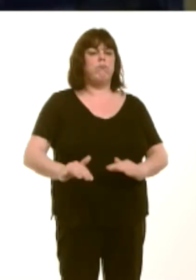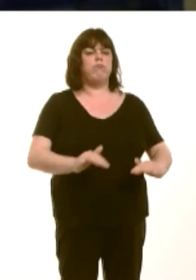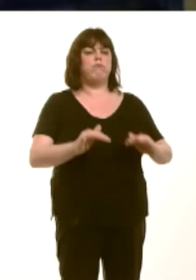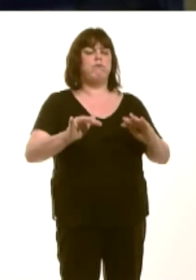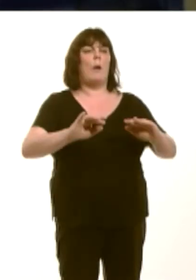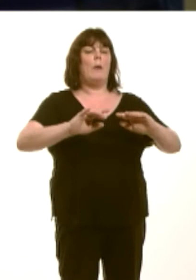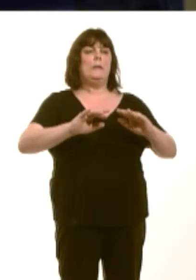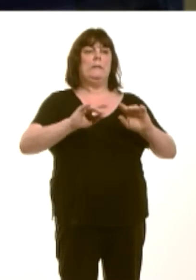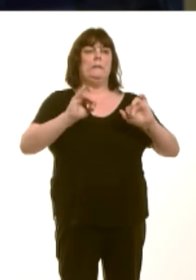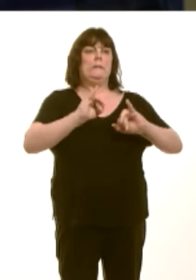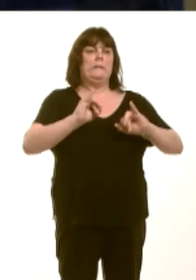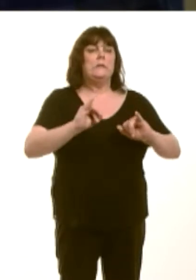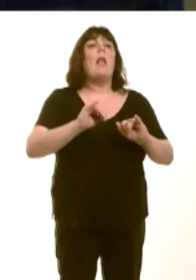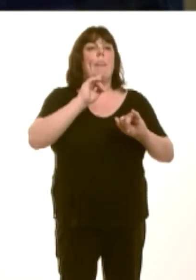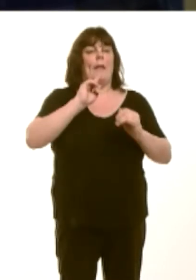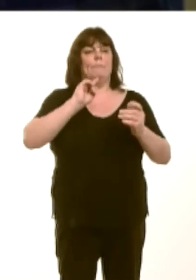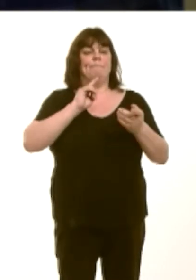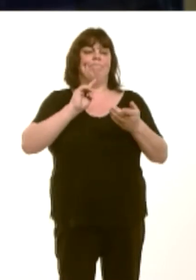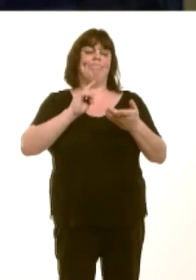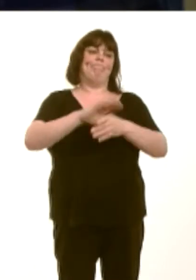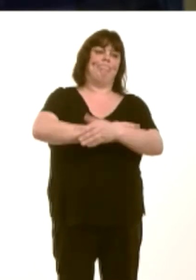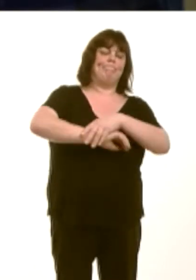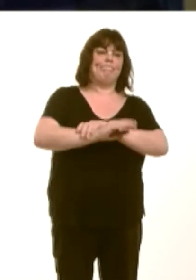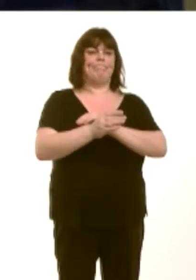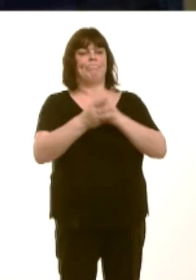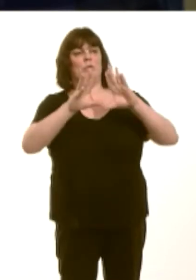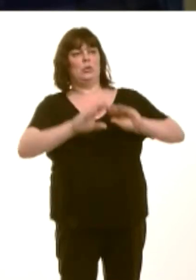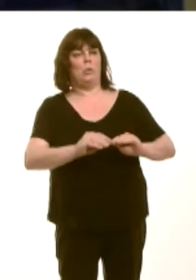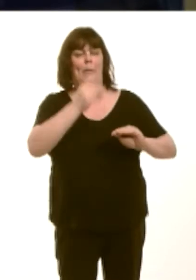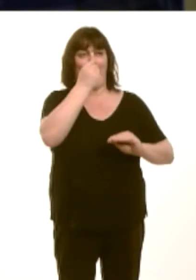Do you know if this is the case, as NRW has stated that they donít know whether or not